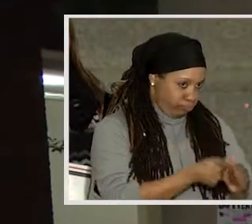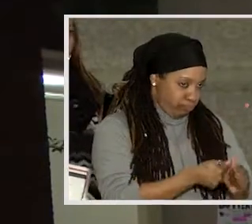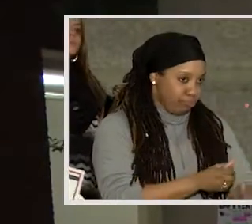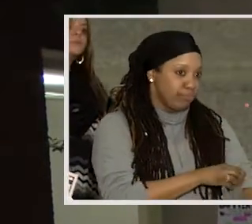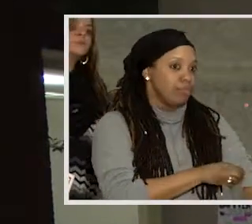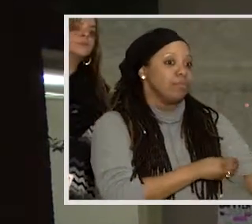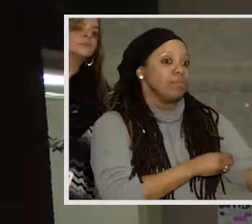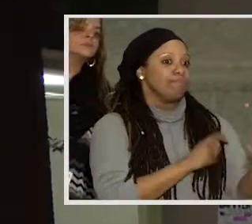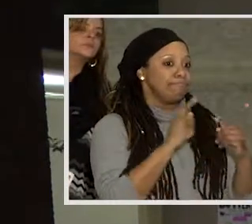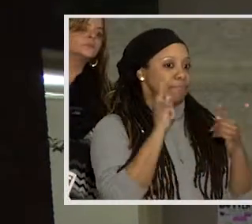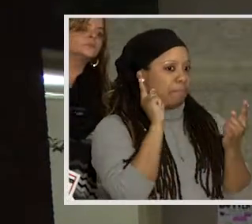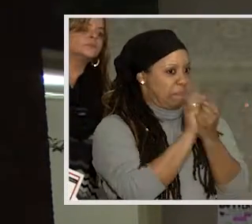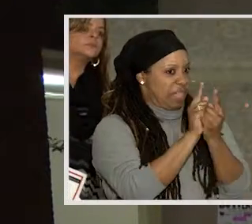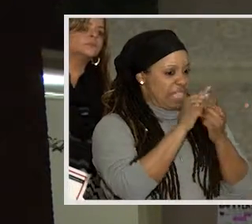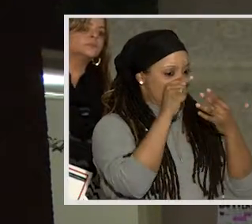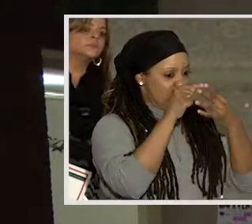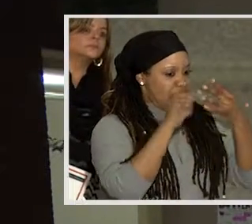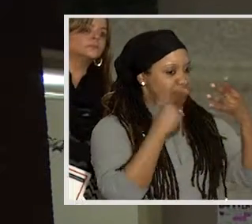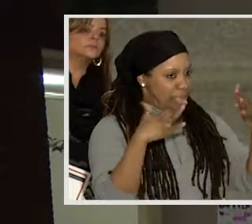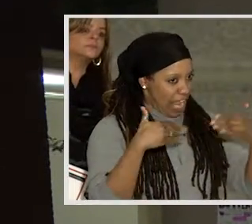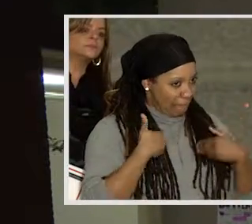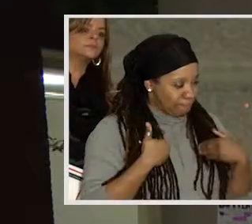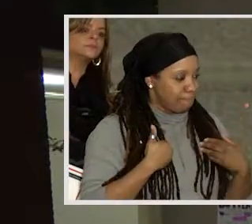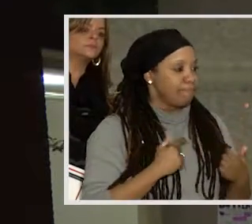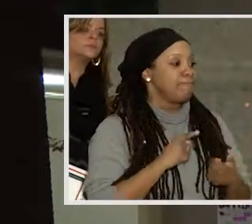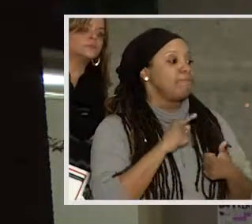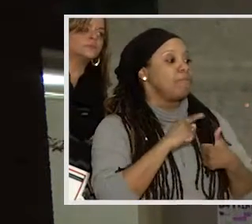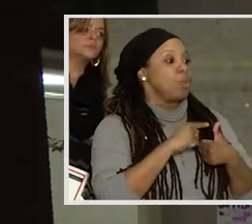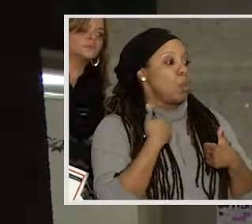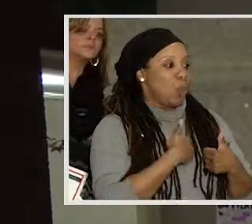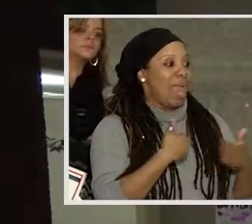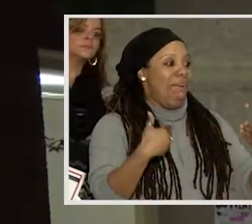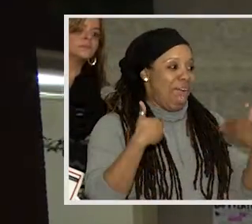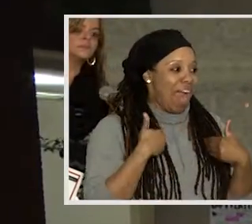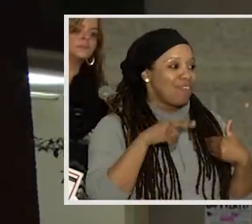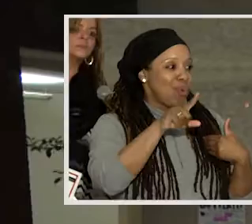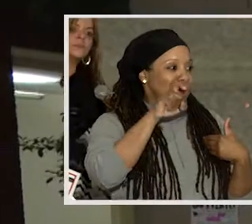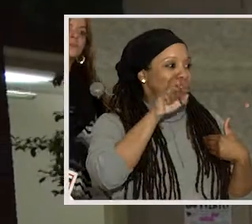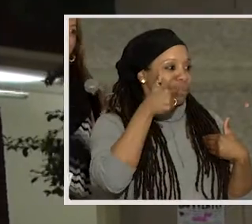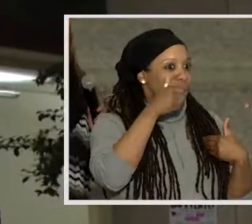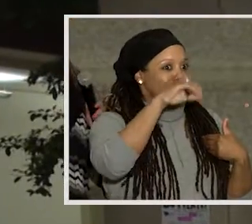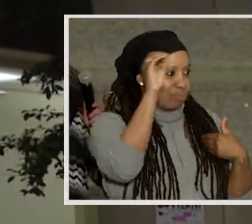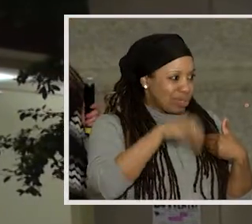EVEN IF YOU HAVE MORE MONEY YOU STILL HAVE 100% SO I DON'T THINK THAT MAKES A LOT OF DIFFERENCE.